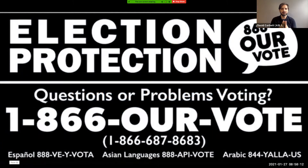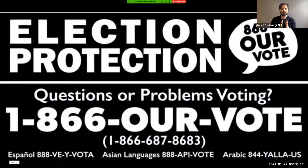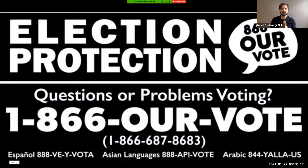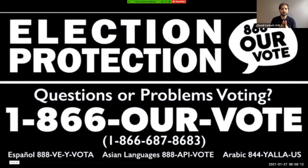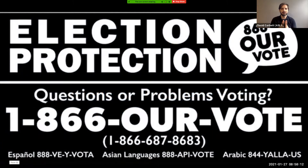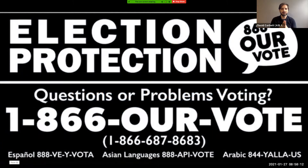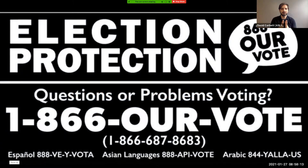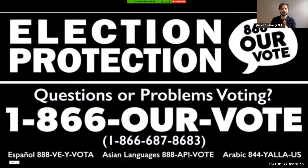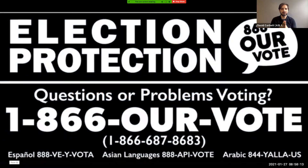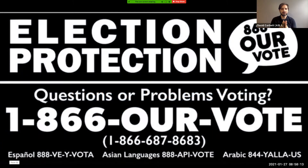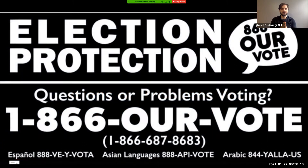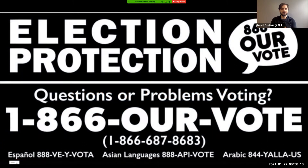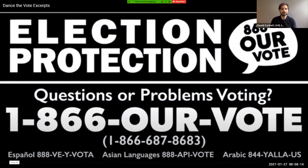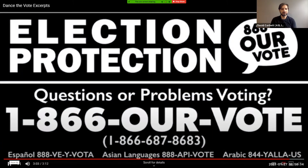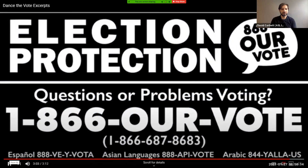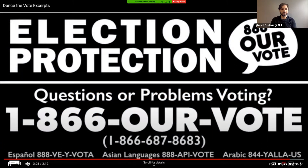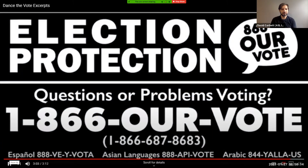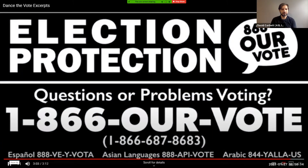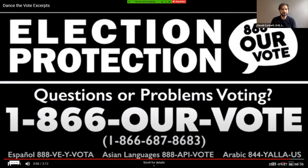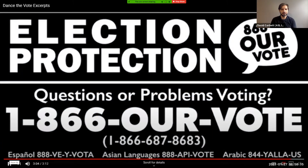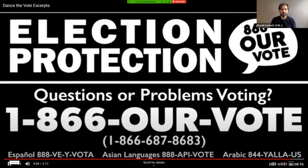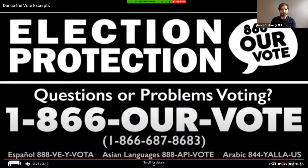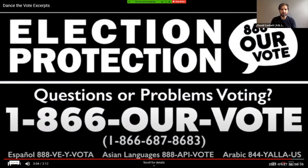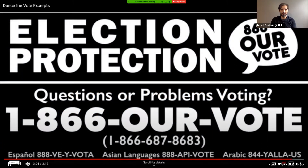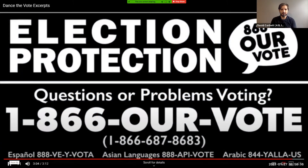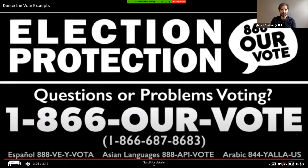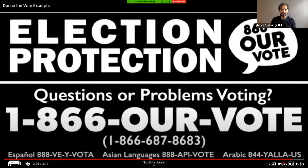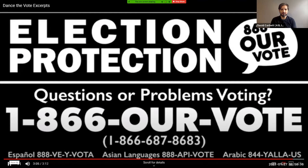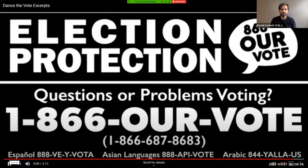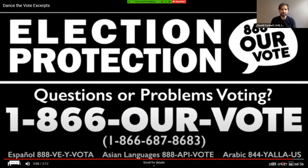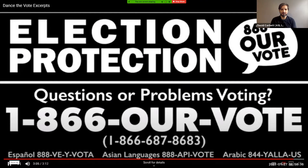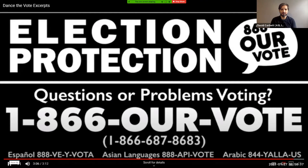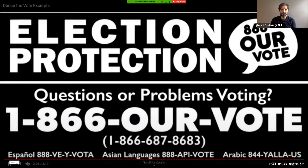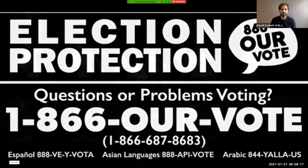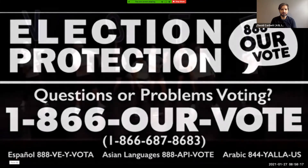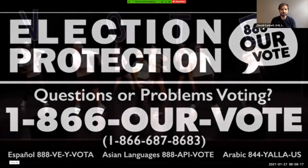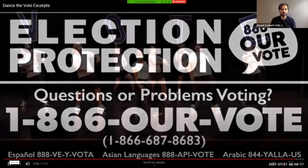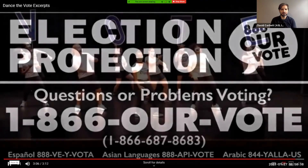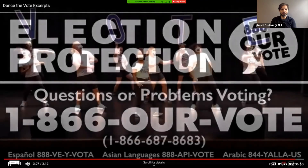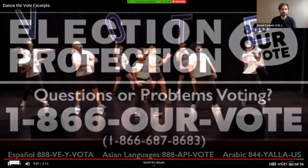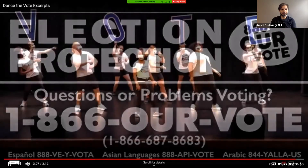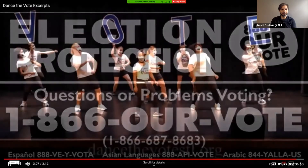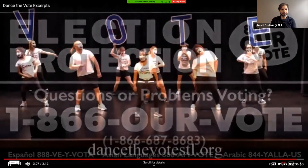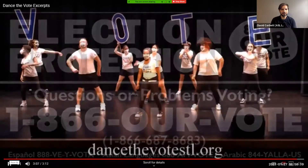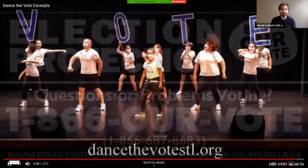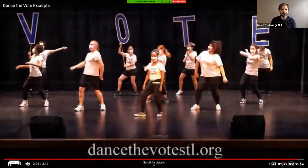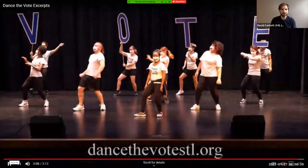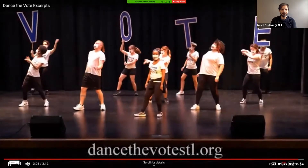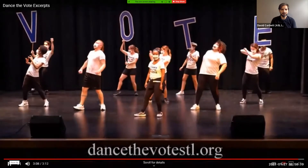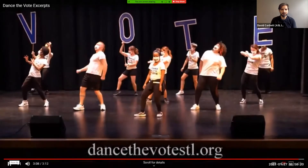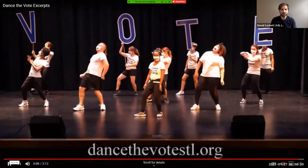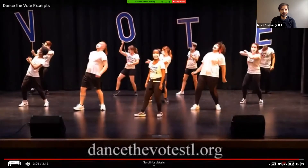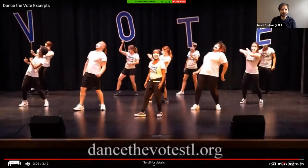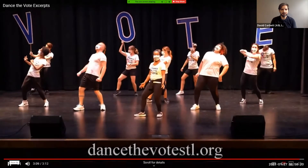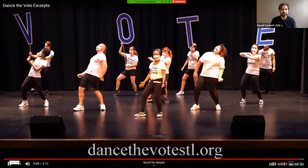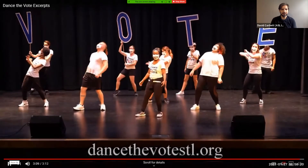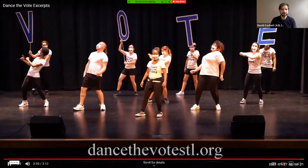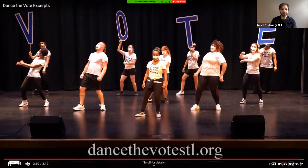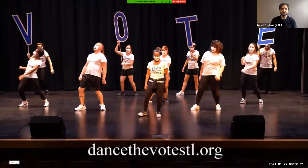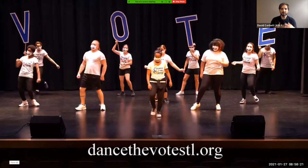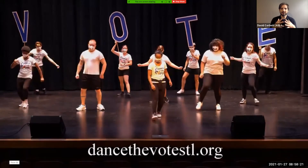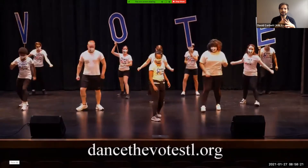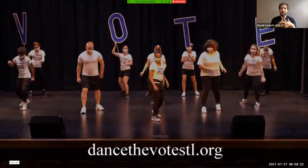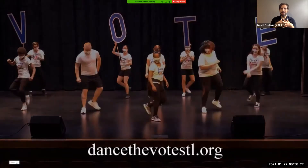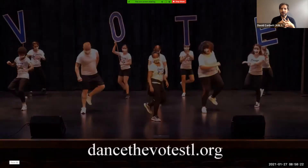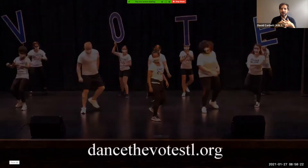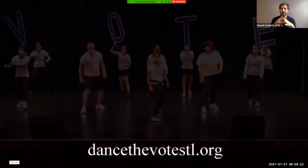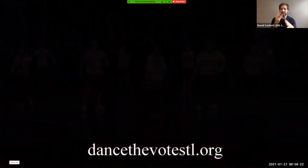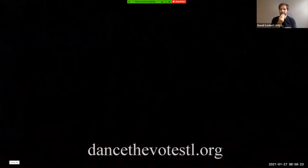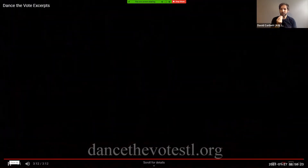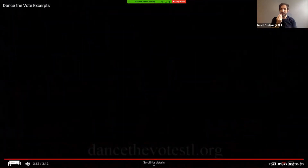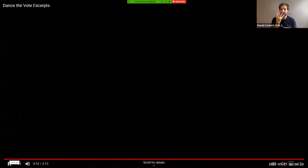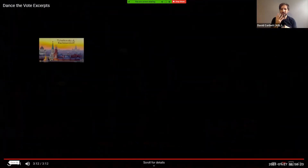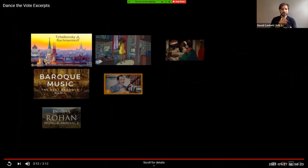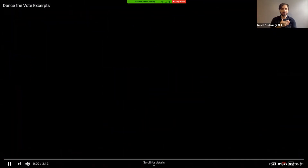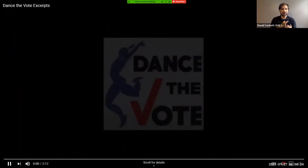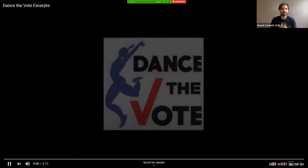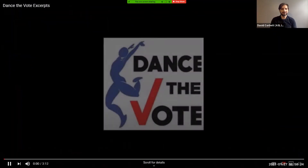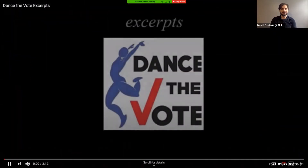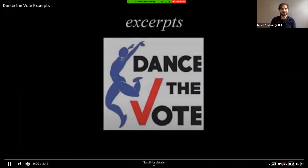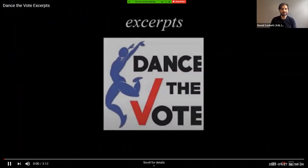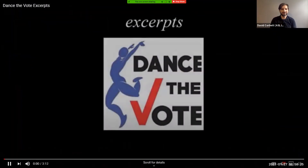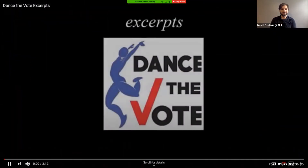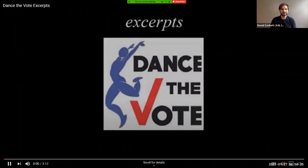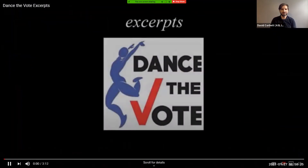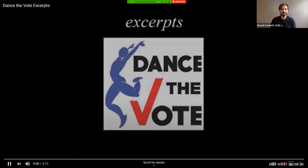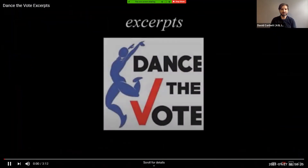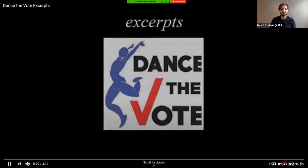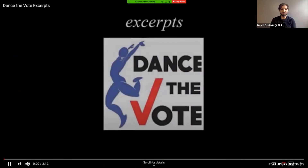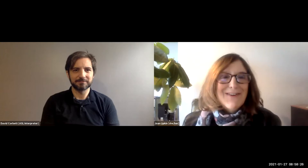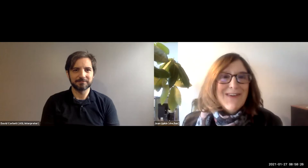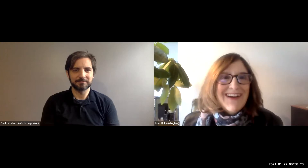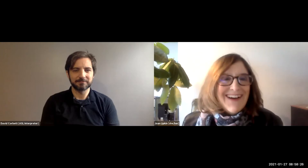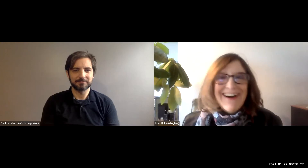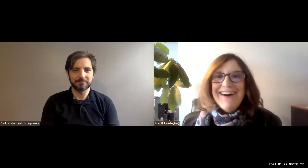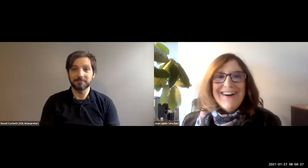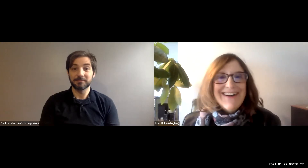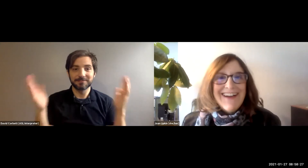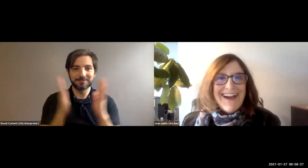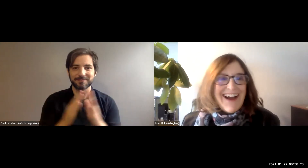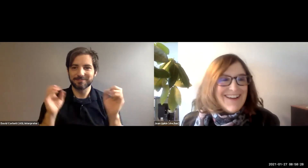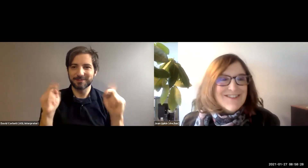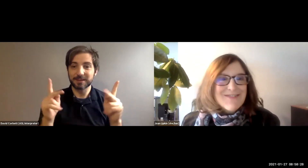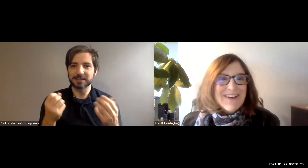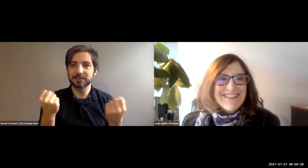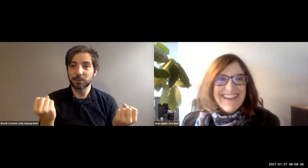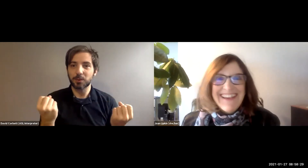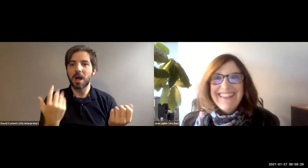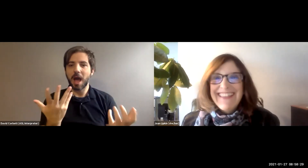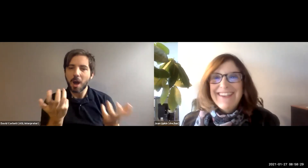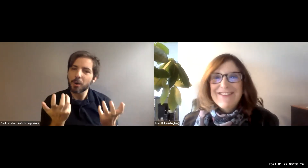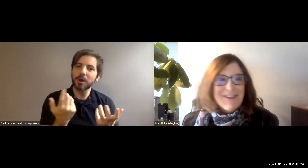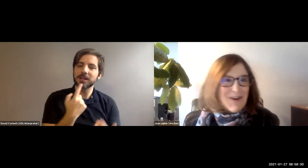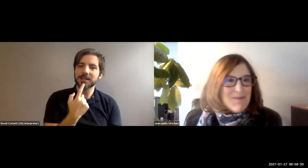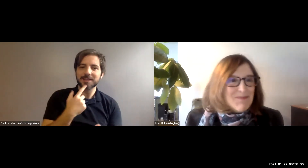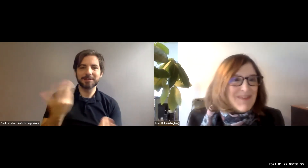Vote. JOAN: OK. I just want to say thank you.